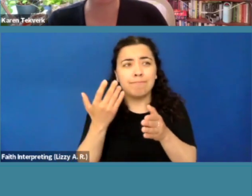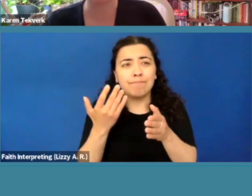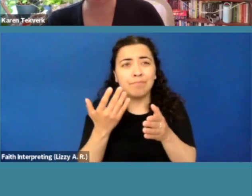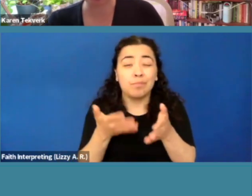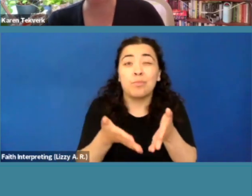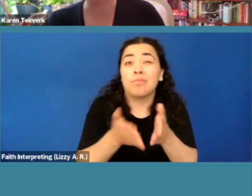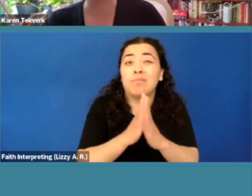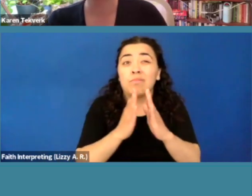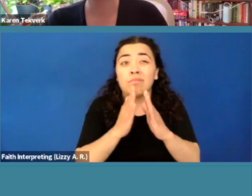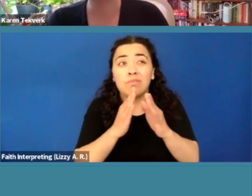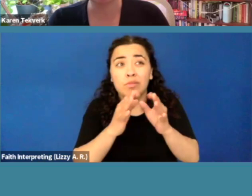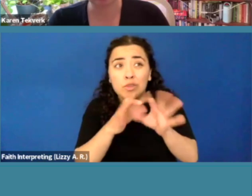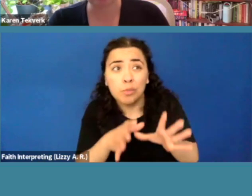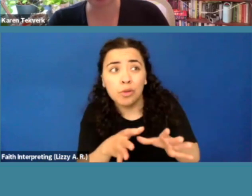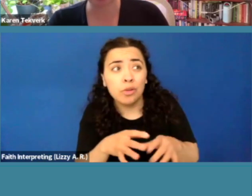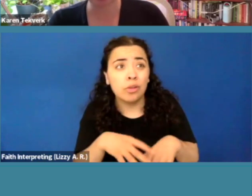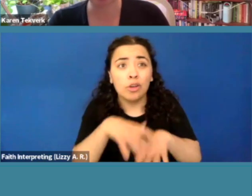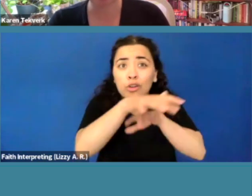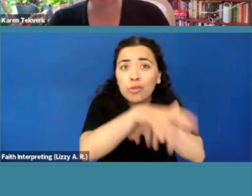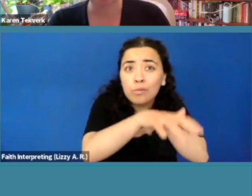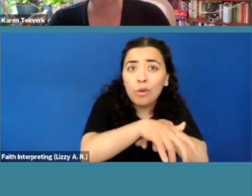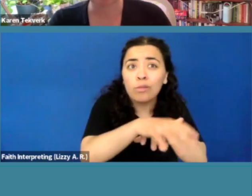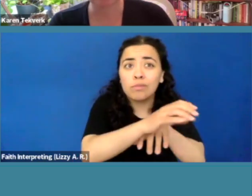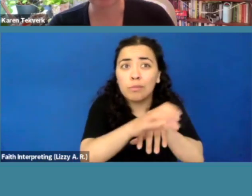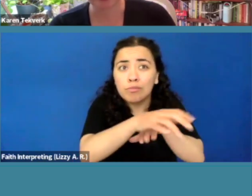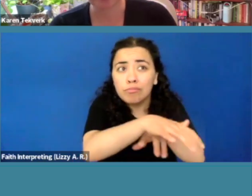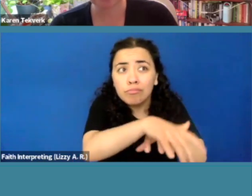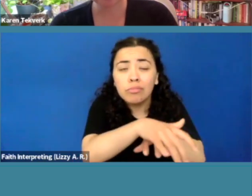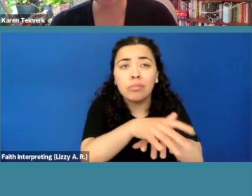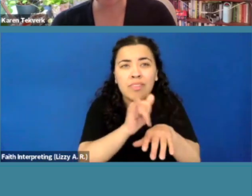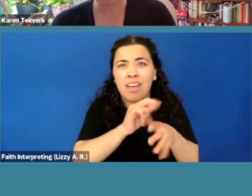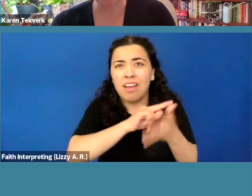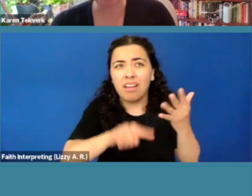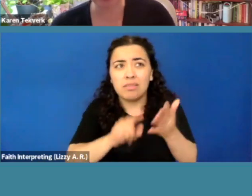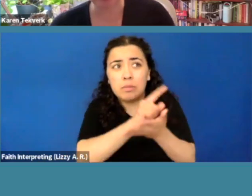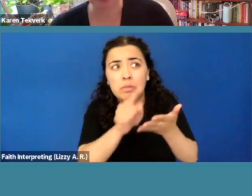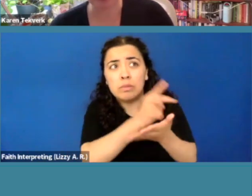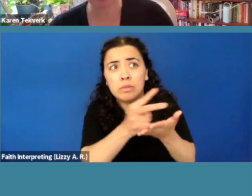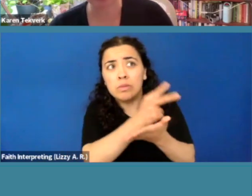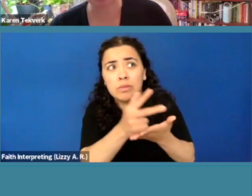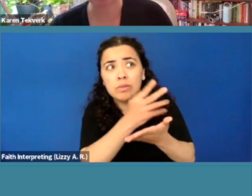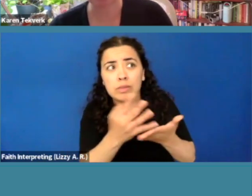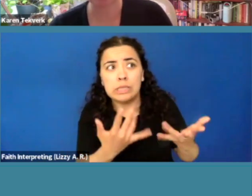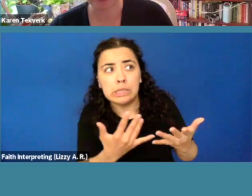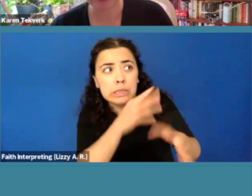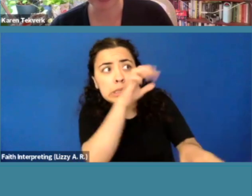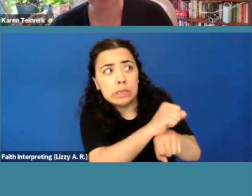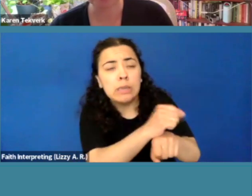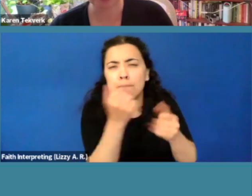like an interpreter, a CART captioner, et cetera. Places are really great about trying to help you out a lot of the time,